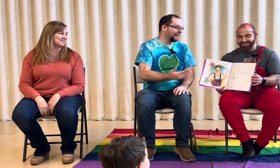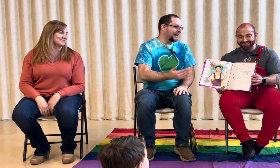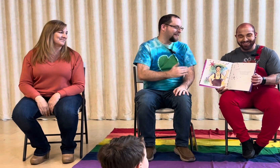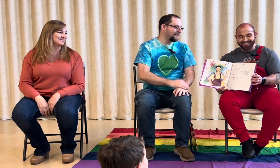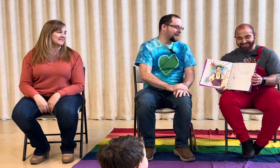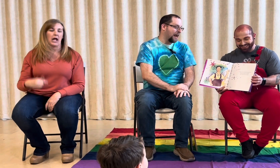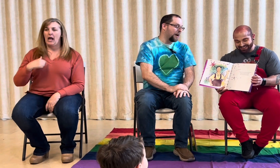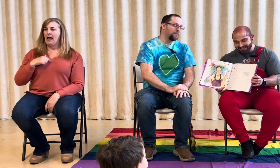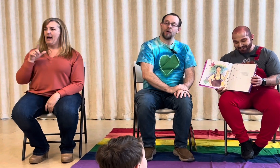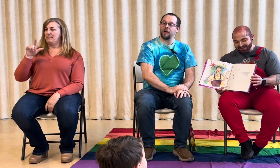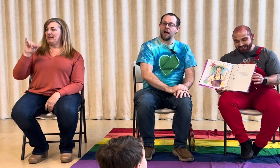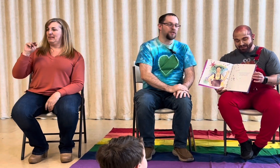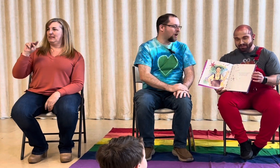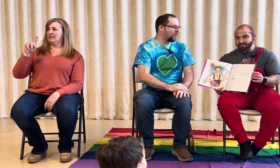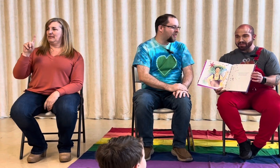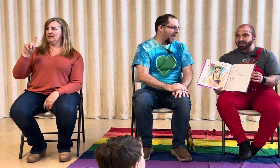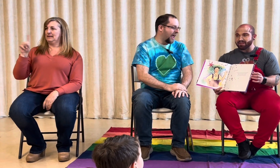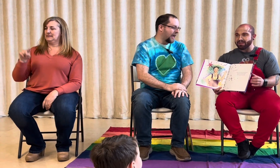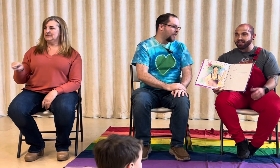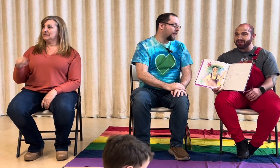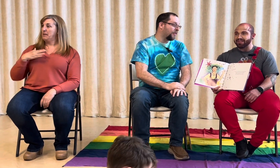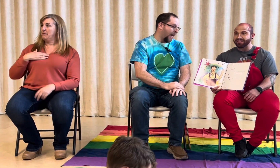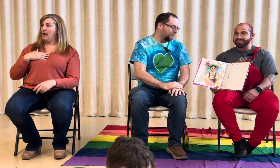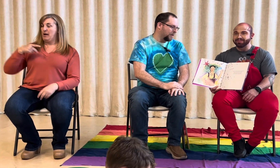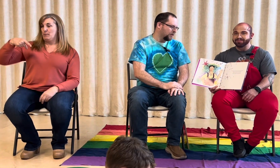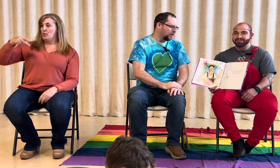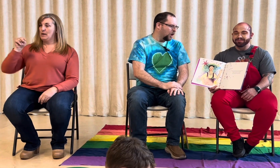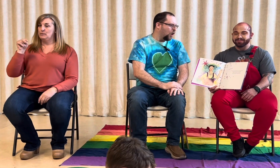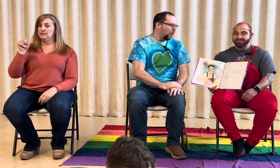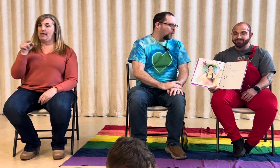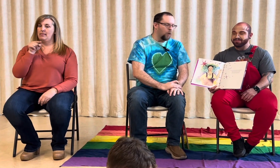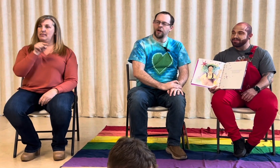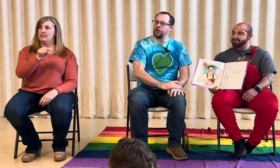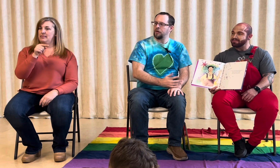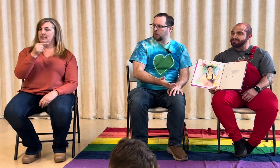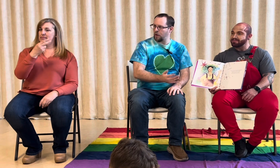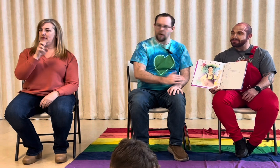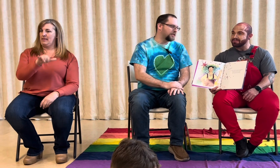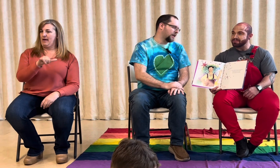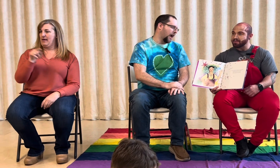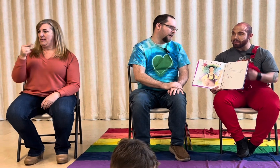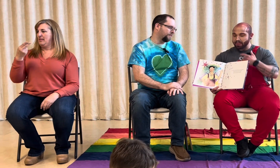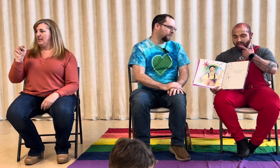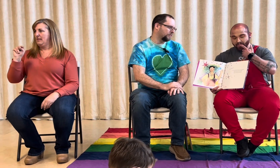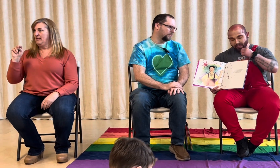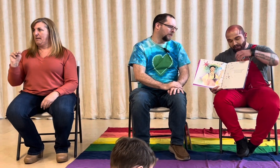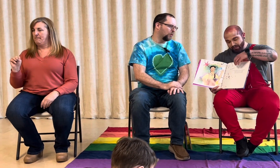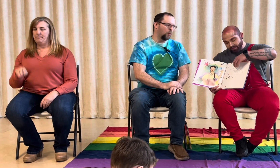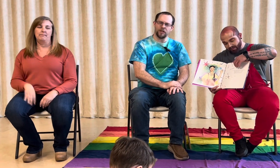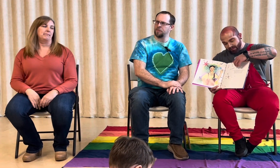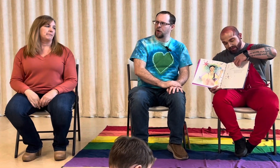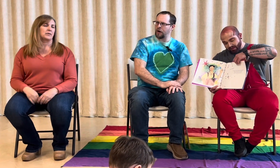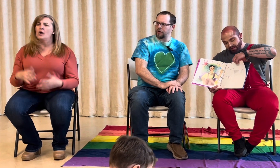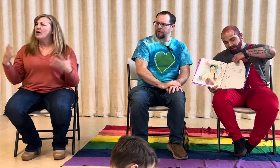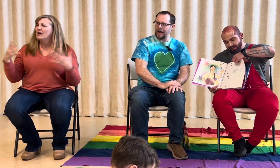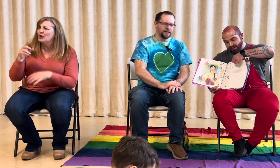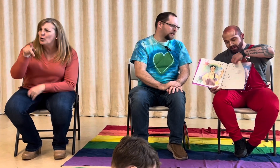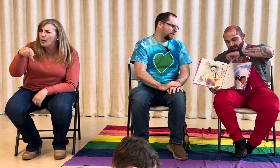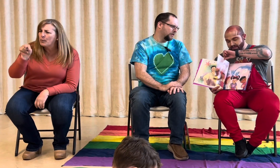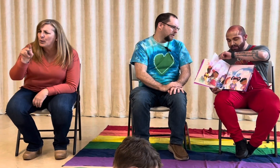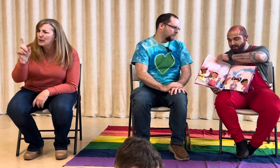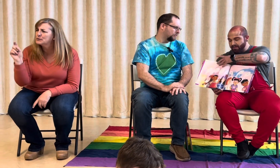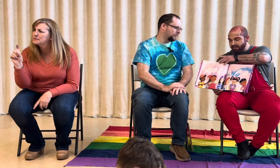Lindz and my pronouns are they/them. What are your pronouns today? What's a pronoun, you ask?